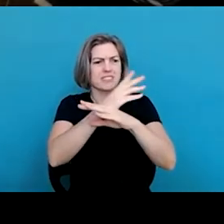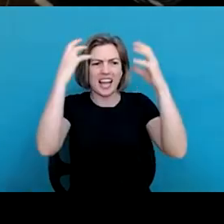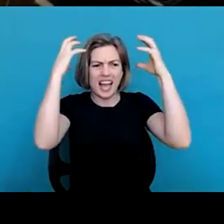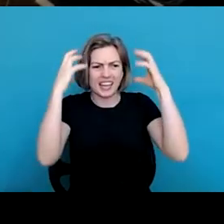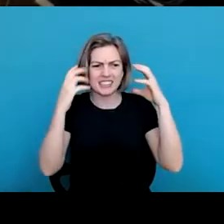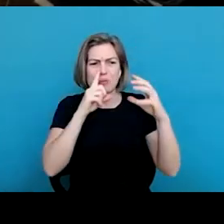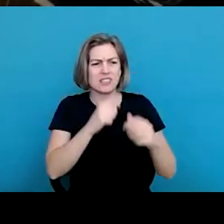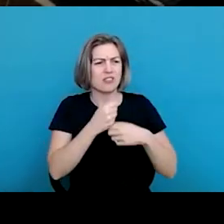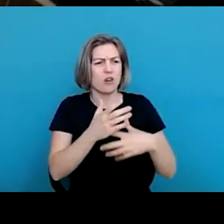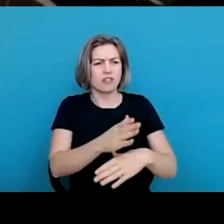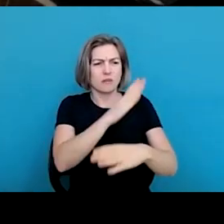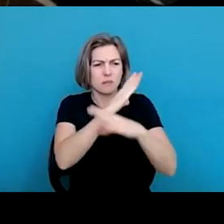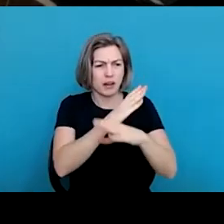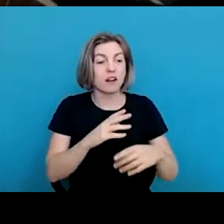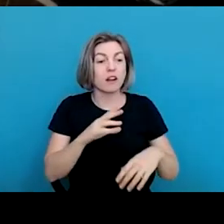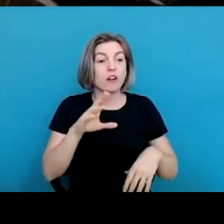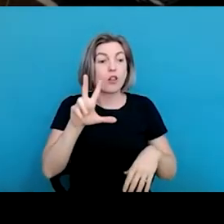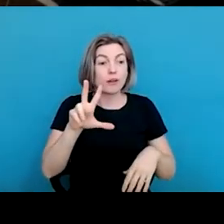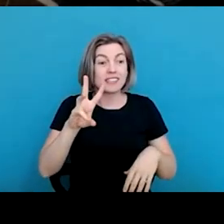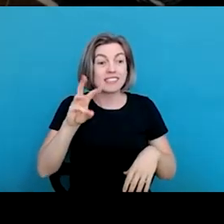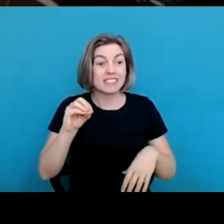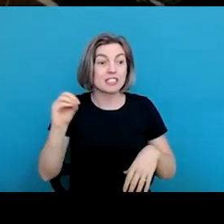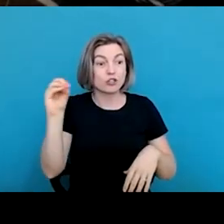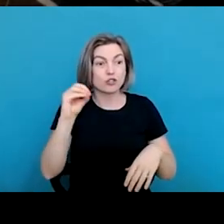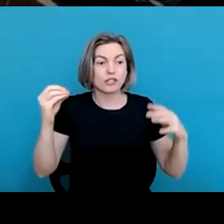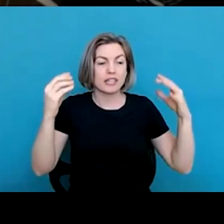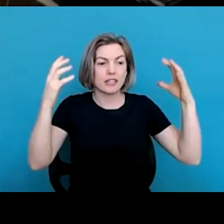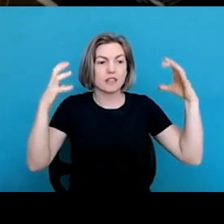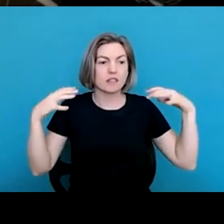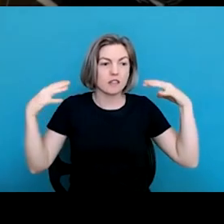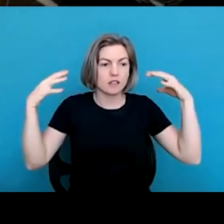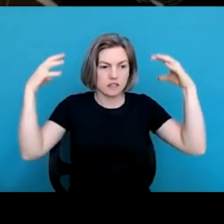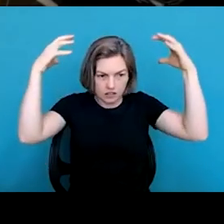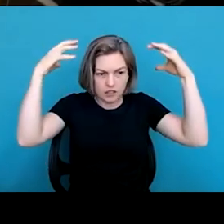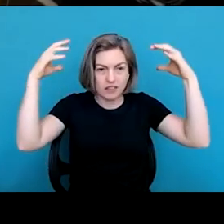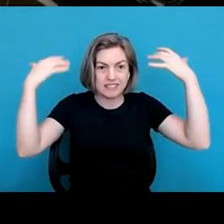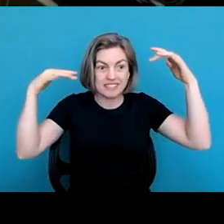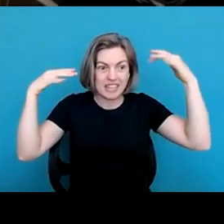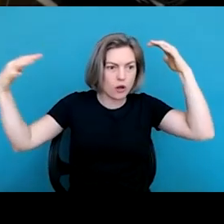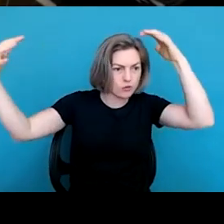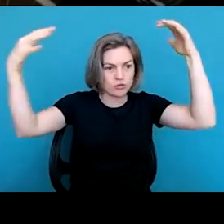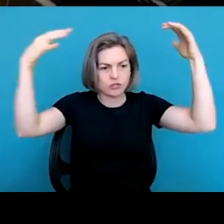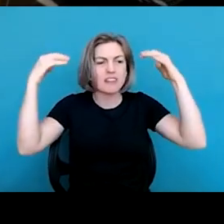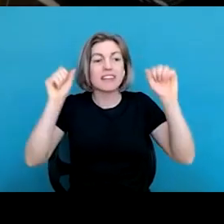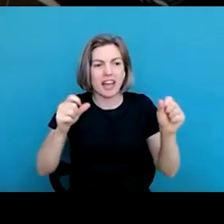360-degree immersive sound can happen even without that and it is such a powerful thing. So thank you for bringing up that.